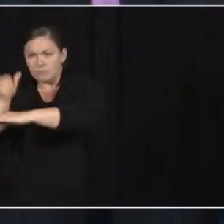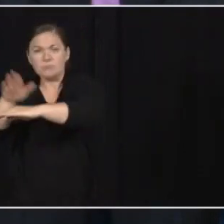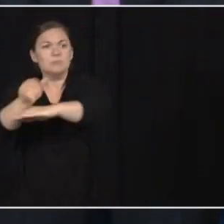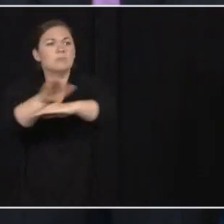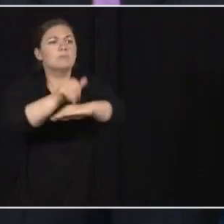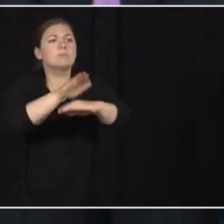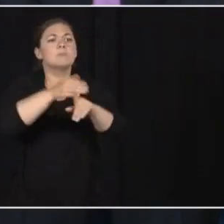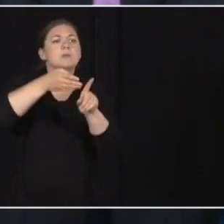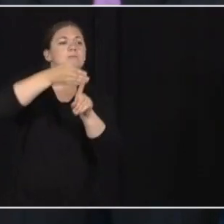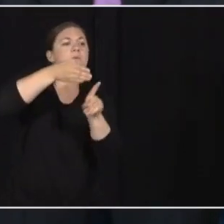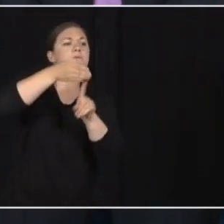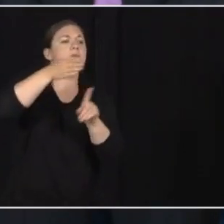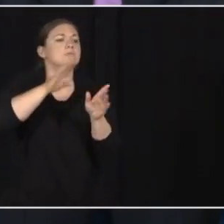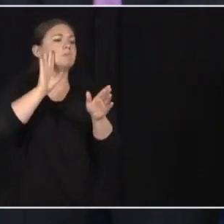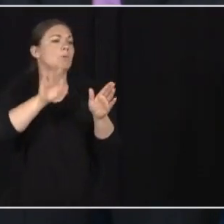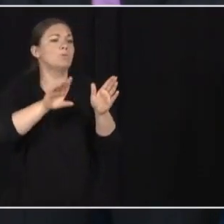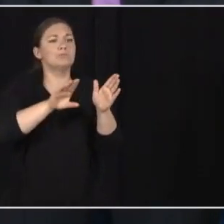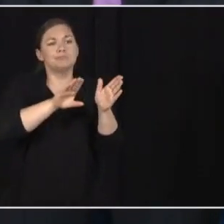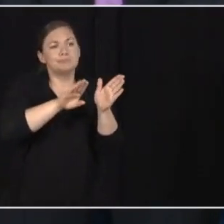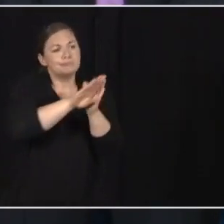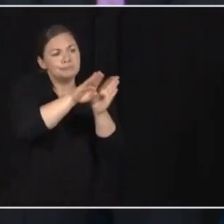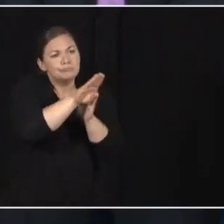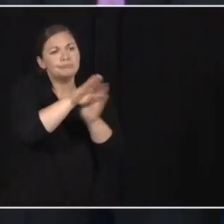days to prepare.